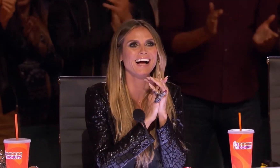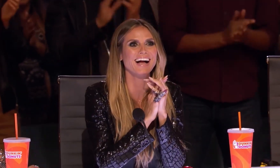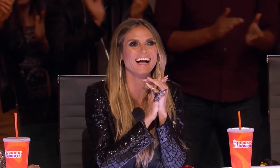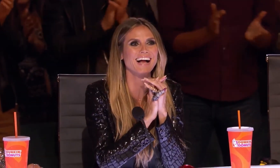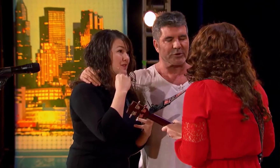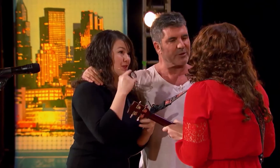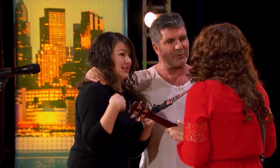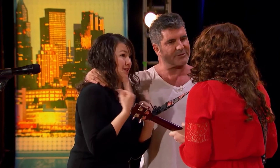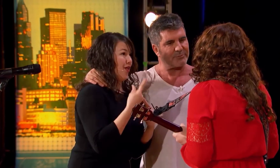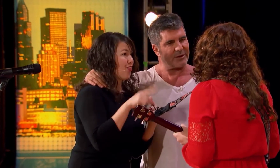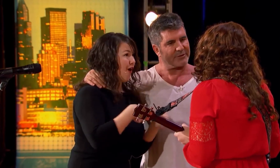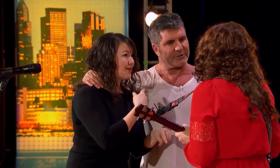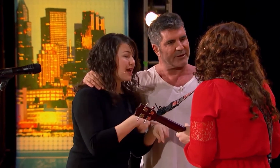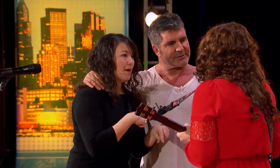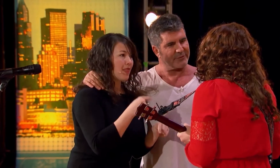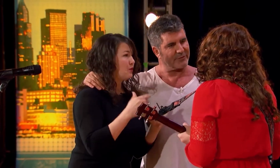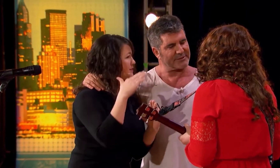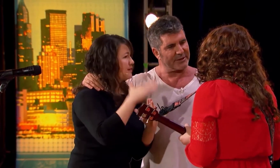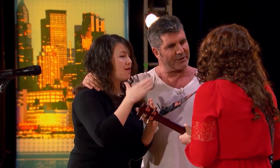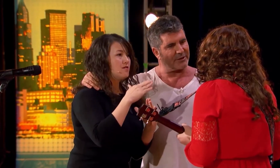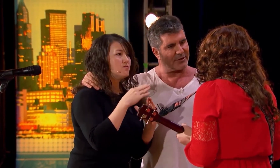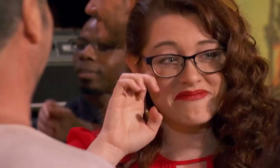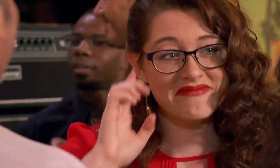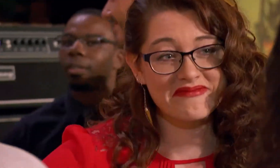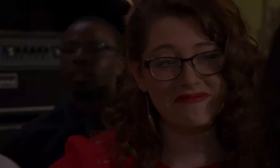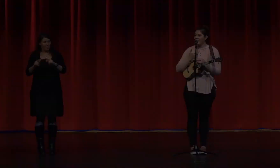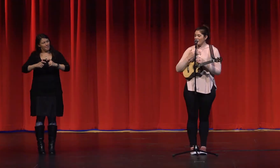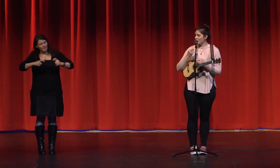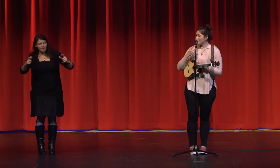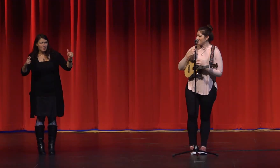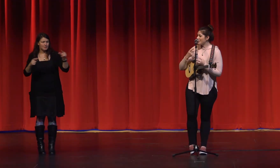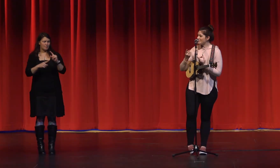That was one of the most amazing things I've ever seen and heard! Everybody keeps